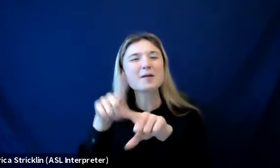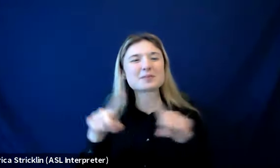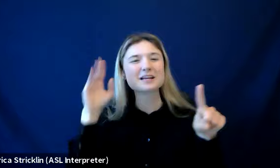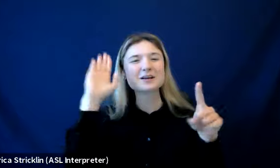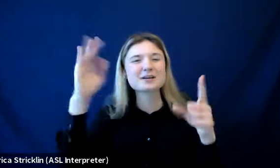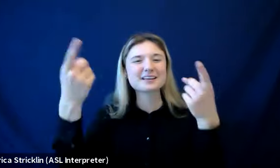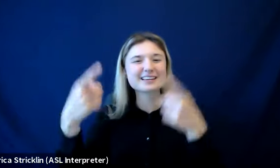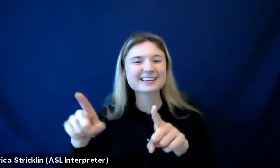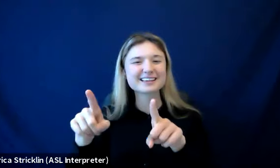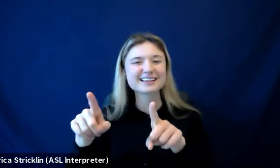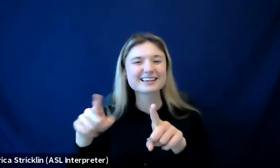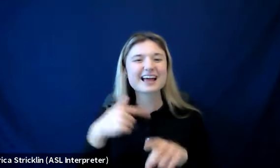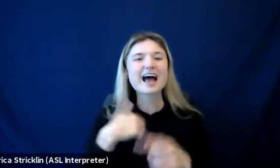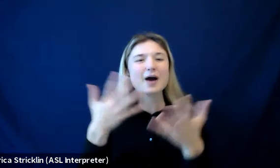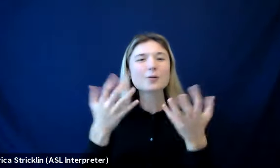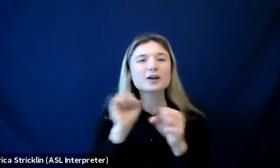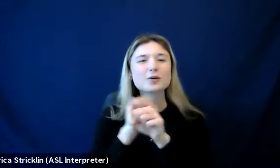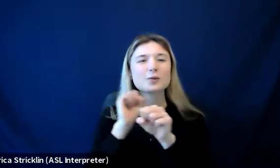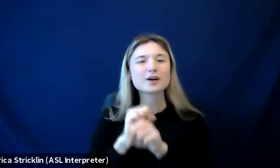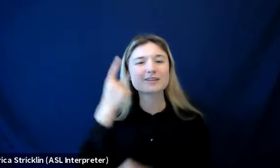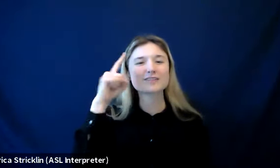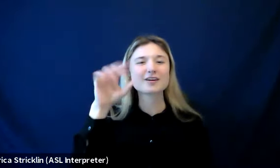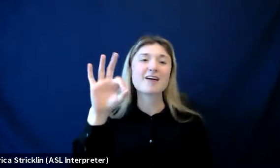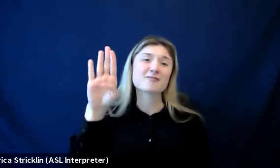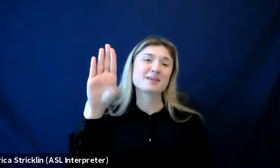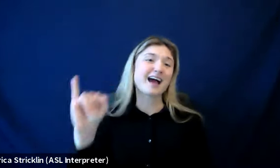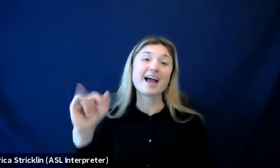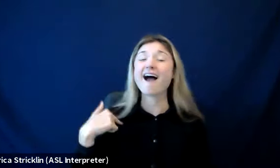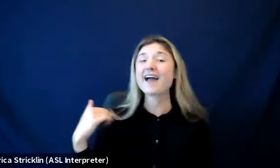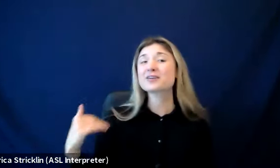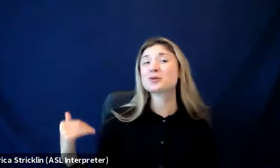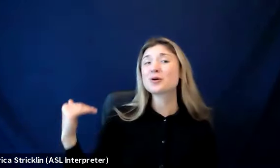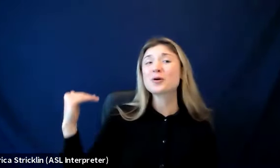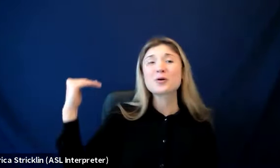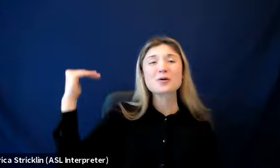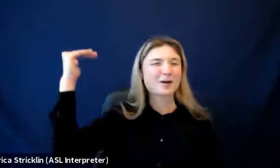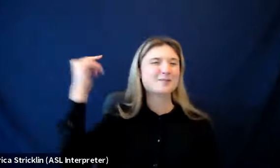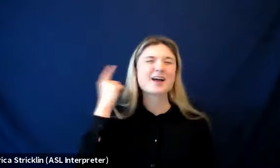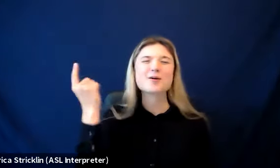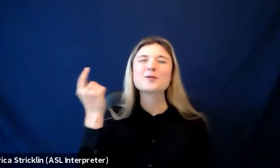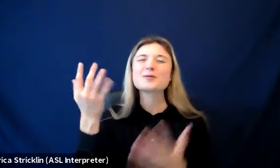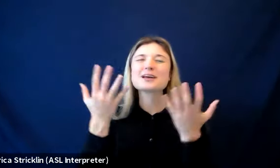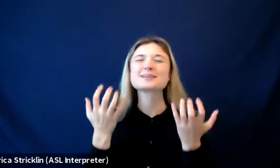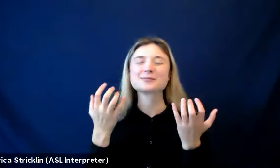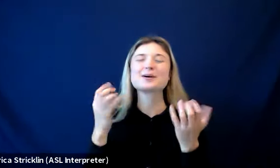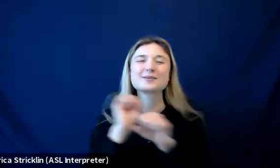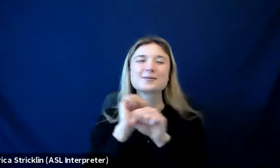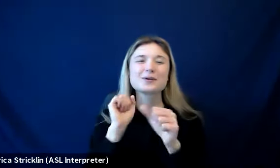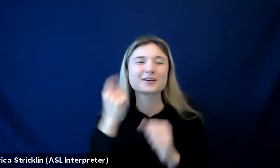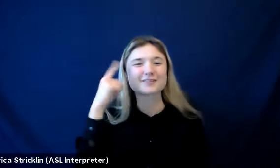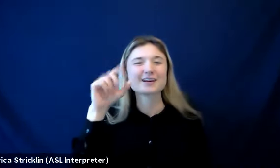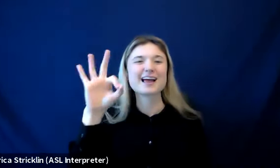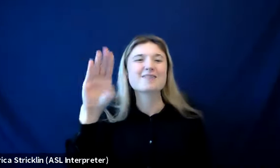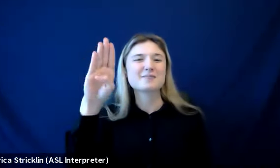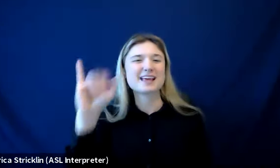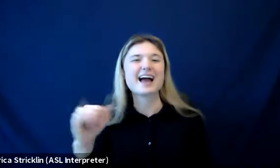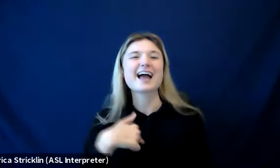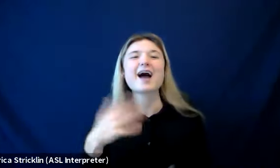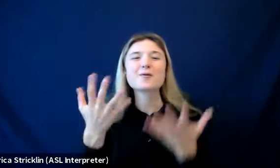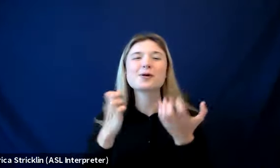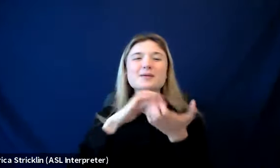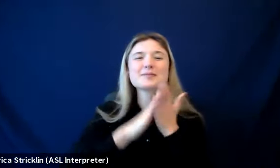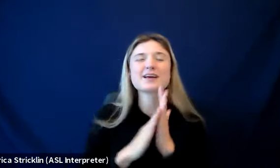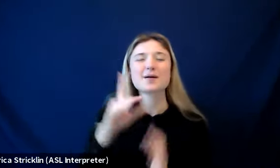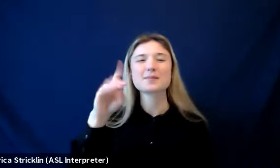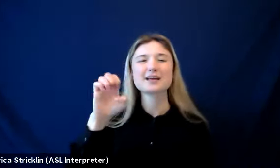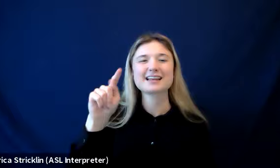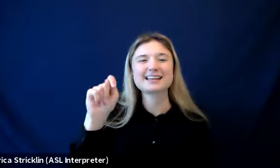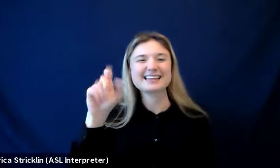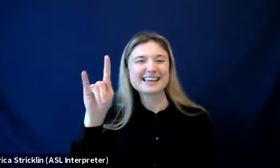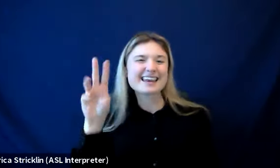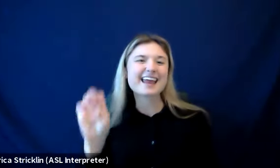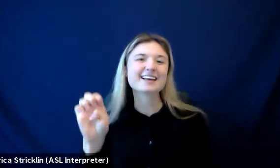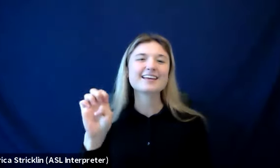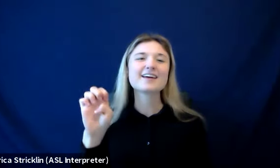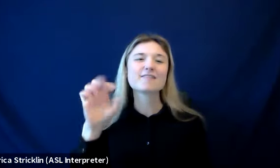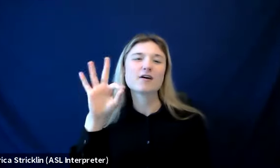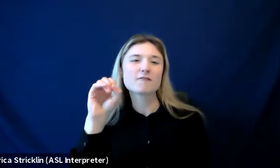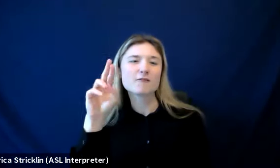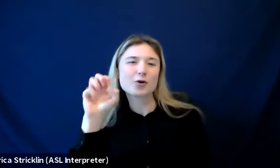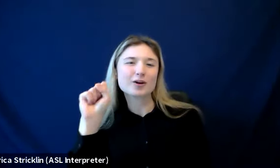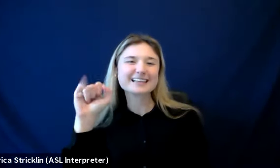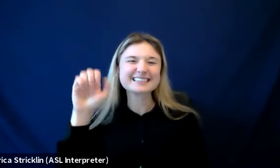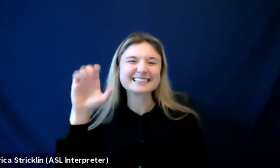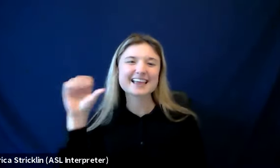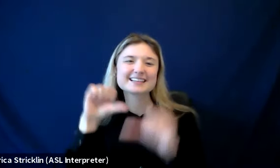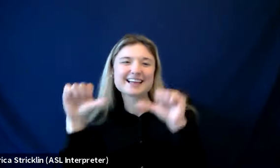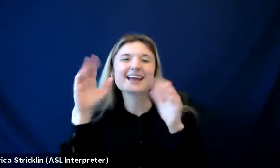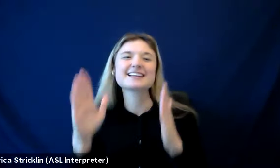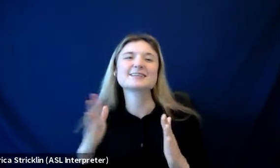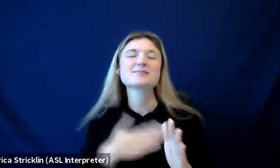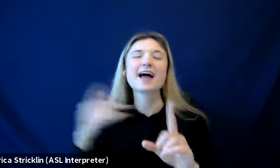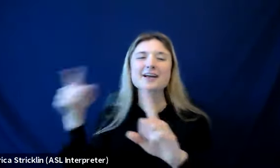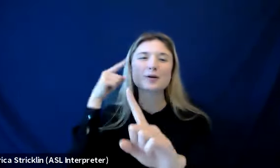was to work for an FBI since I can remember as a kid I've never changed it. And that's my goal I want to be a detective, I want to be forensic scientists, and that is my goal in life and no matter what I go through, or the troubles and challenges that